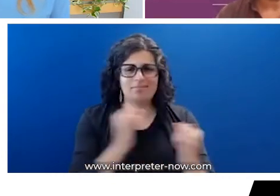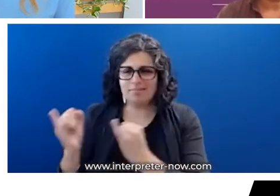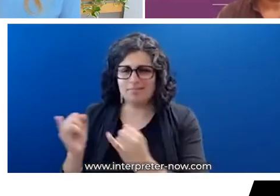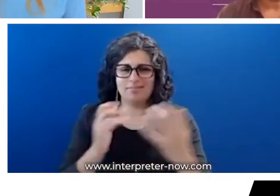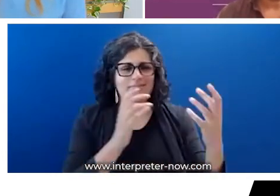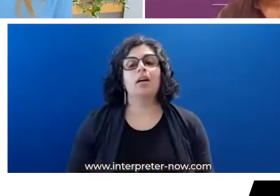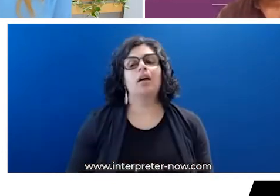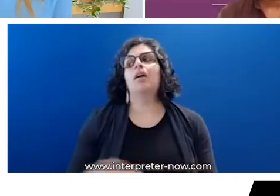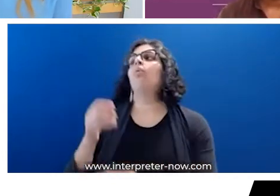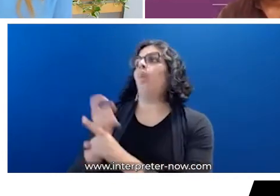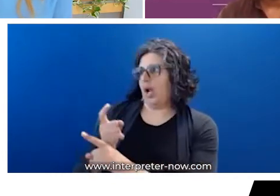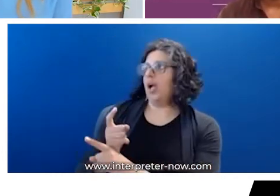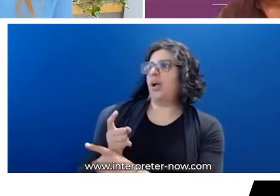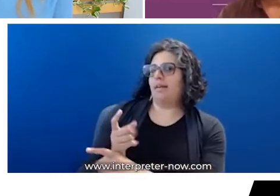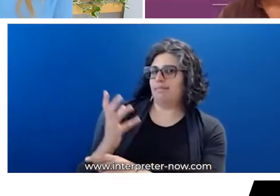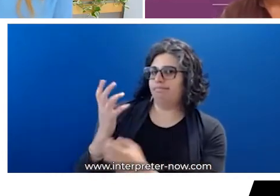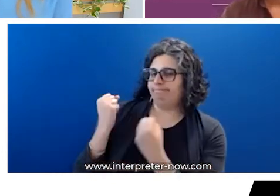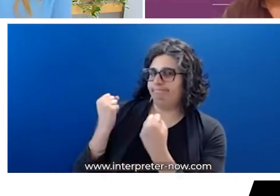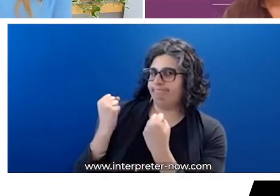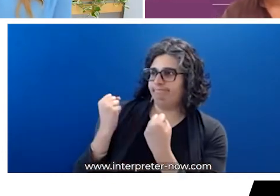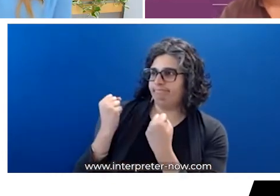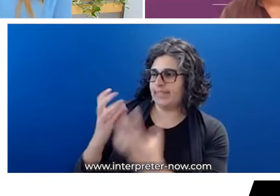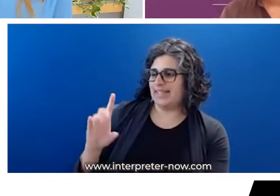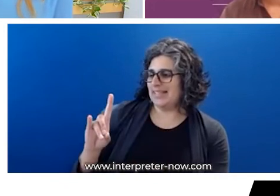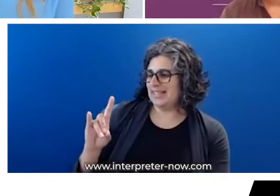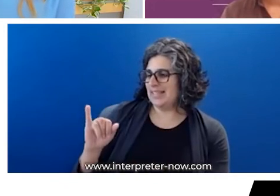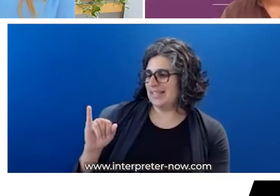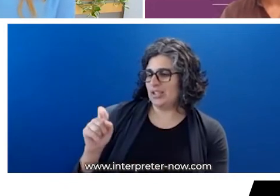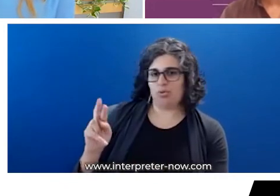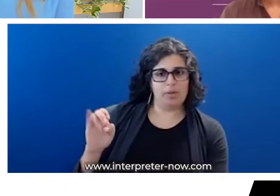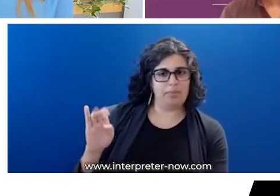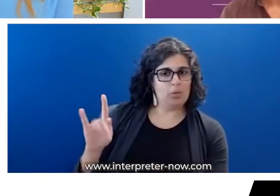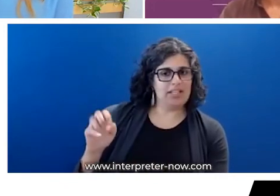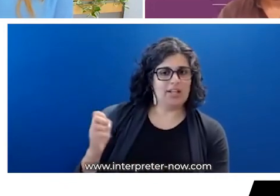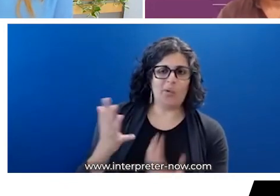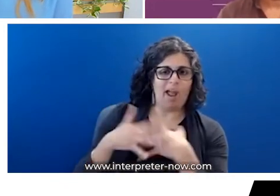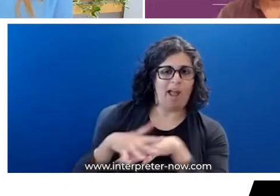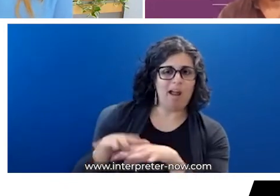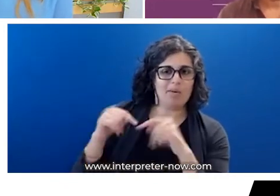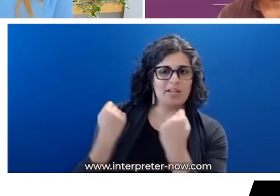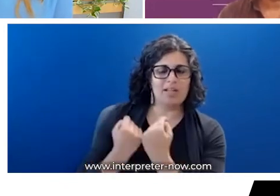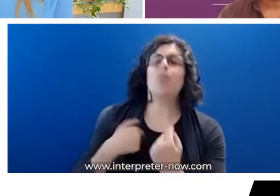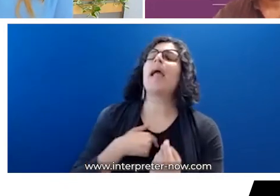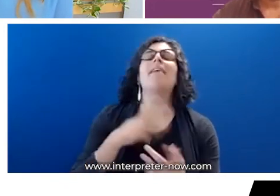A lot of distributed teams and hybrid teams, we have to keep in mind that the folks